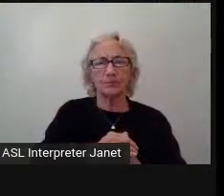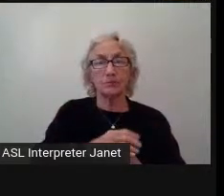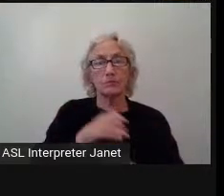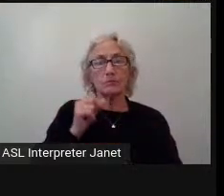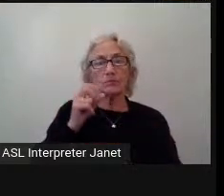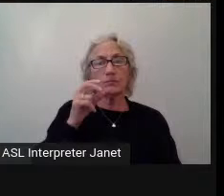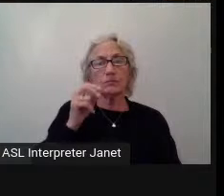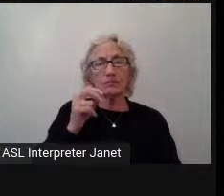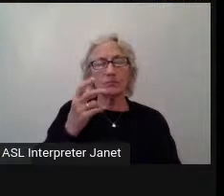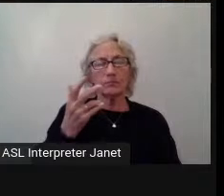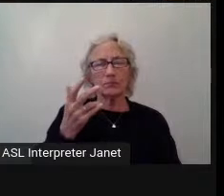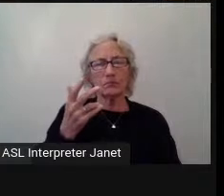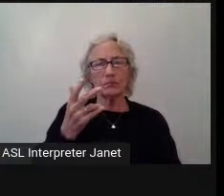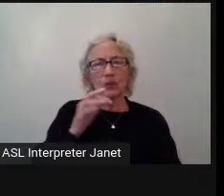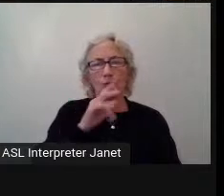two share and publish the new documentation.